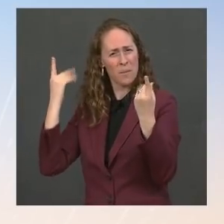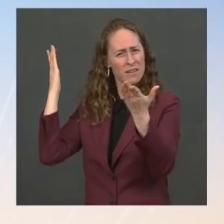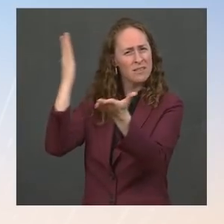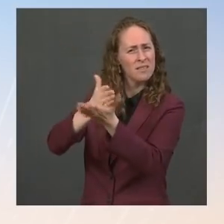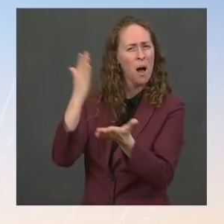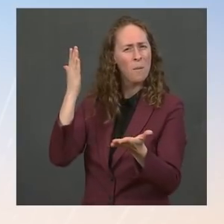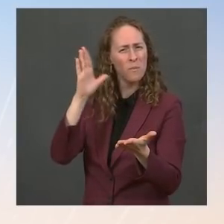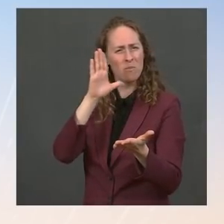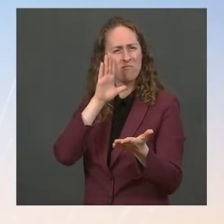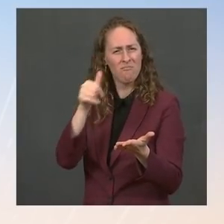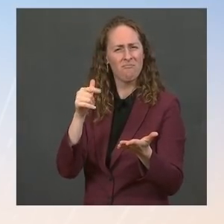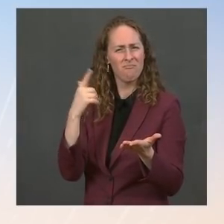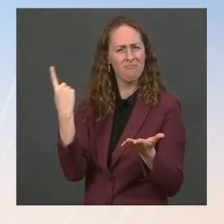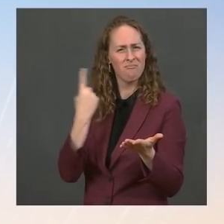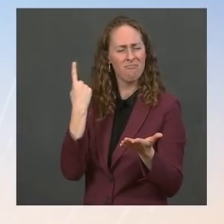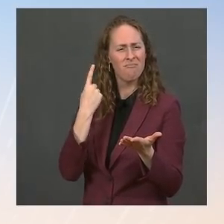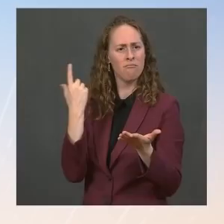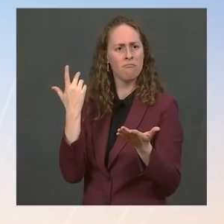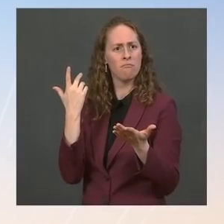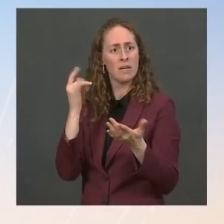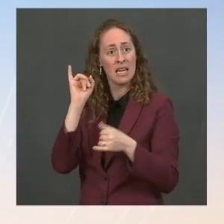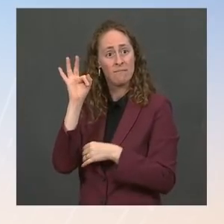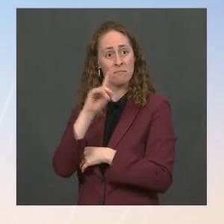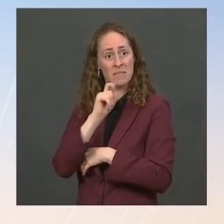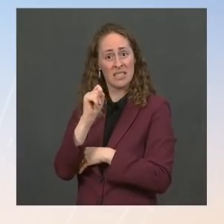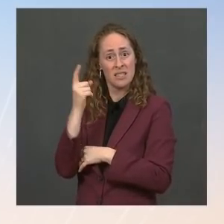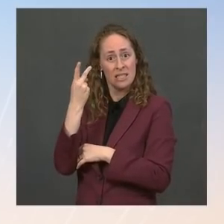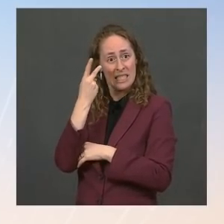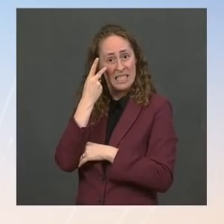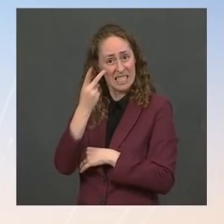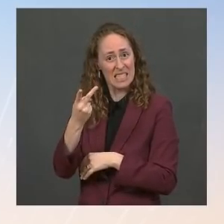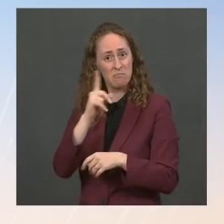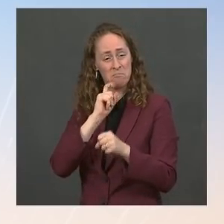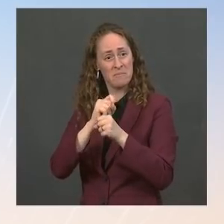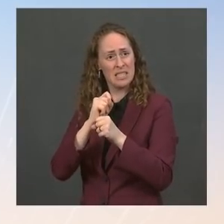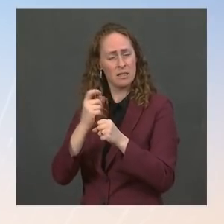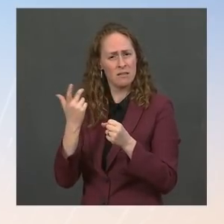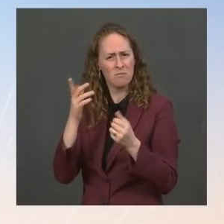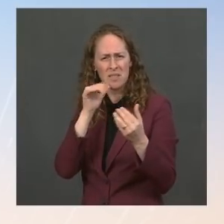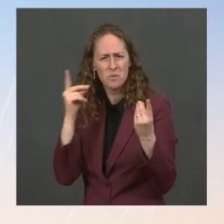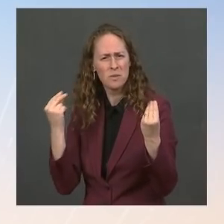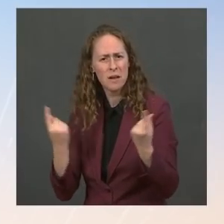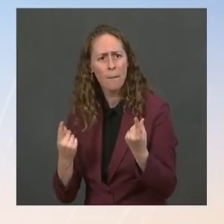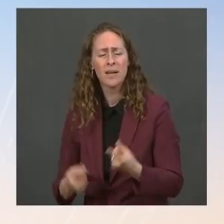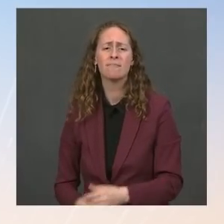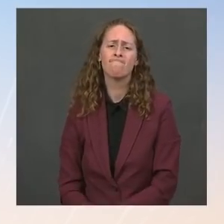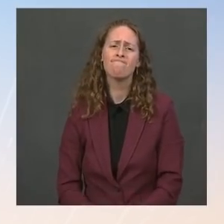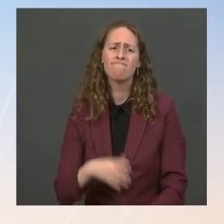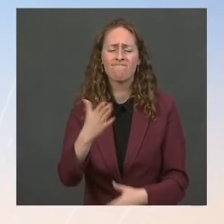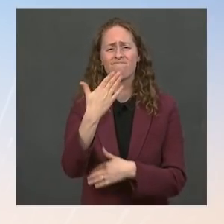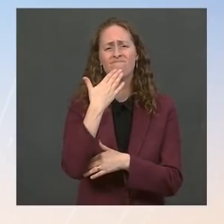if what we're seeing is what we're seeing? Ms Psaki: I mean, Yamiche, it's all good questions. We just saw this footage. It's horrible to watch.